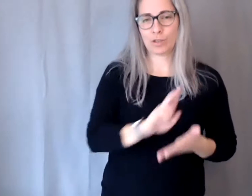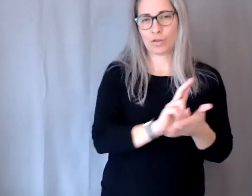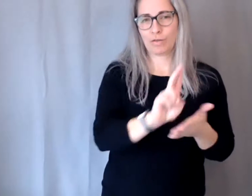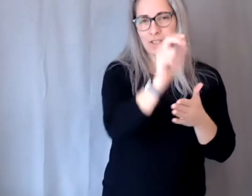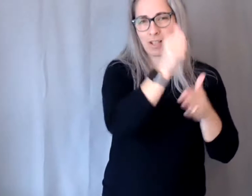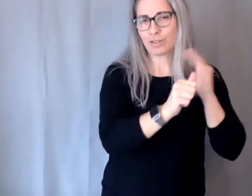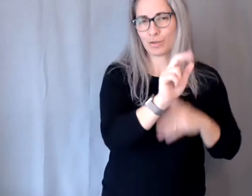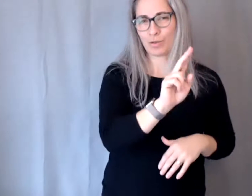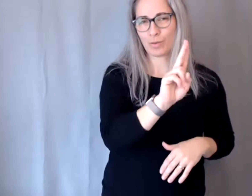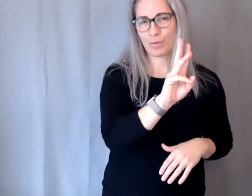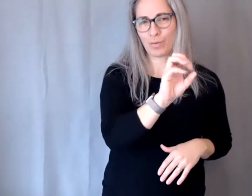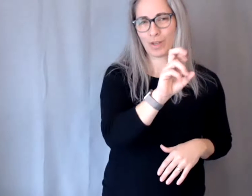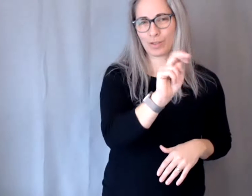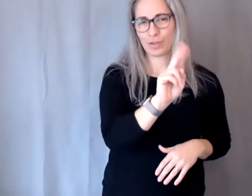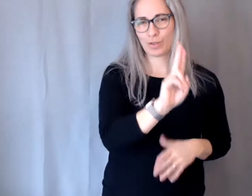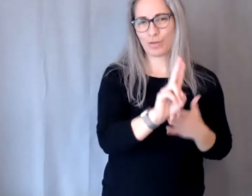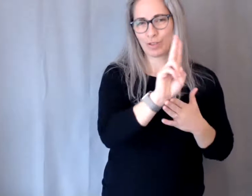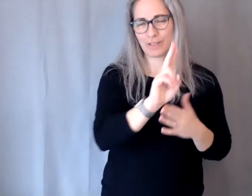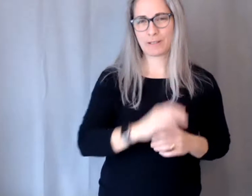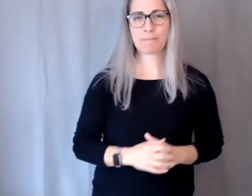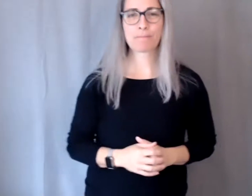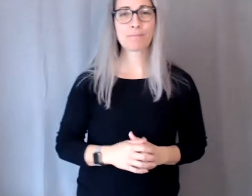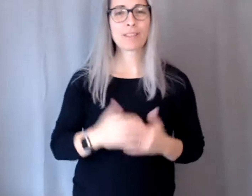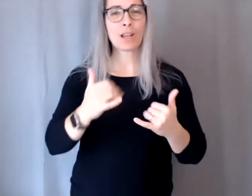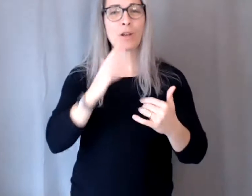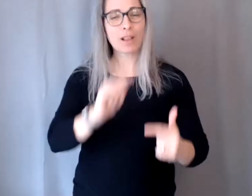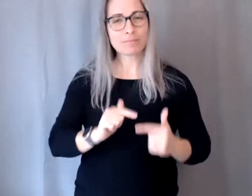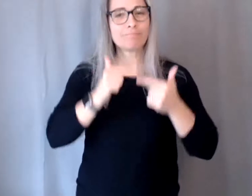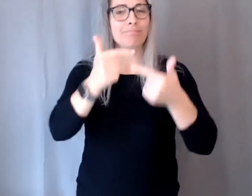virtual mic to Erica to begin her